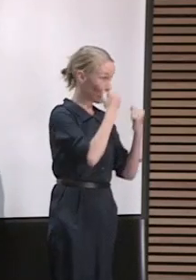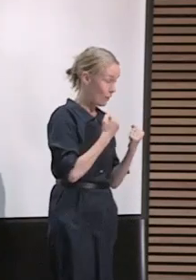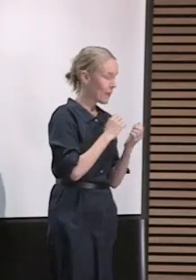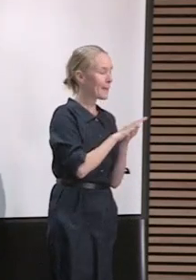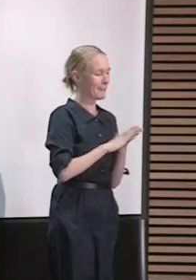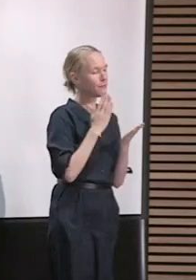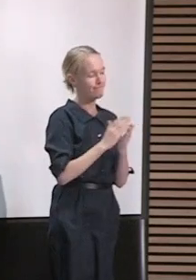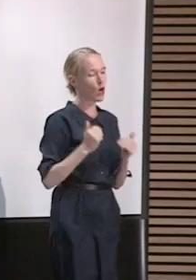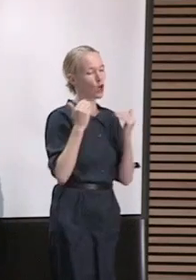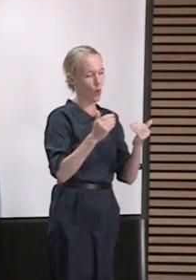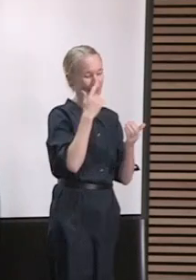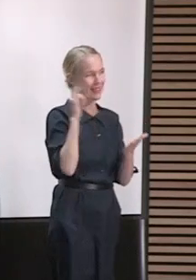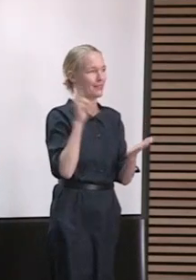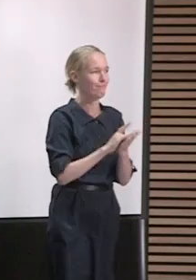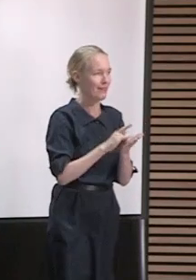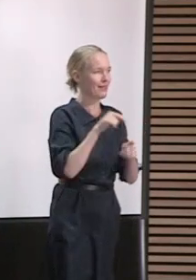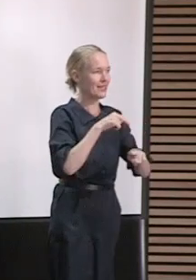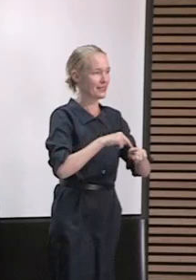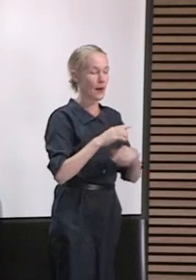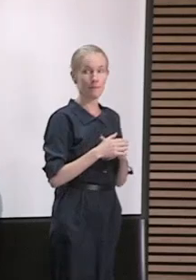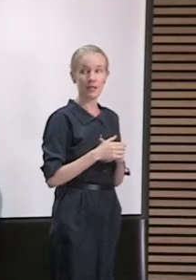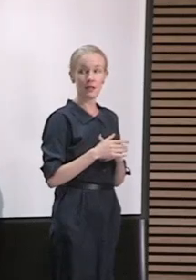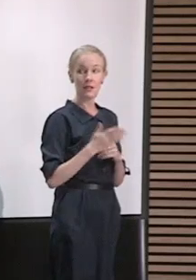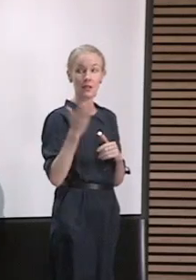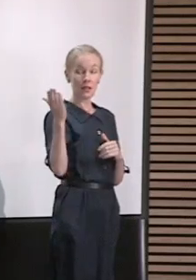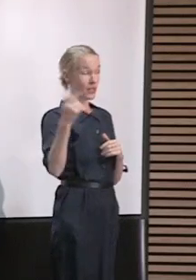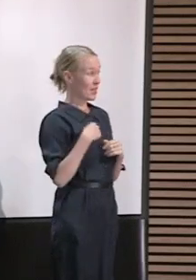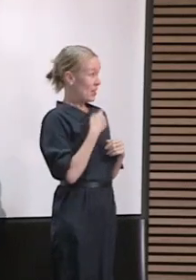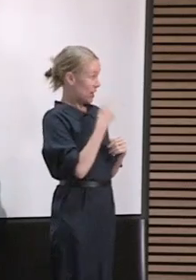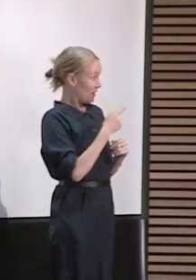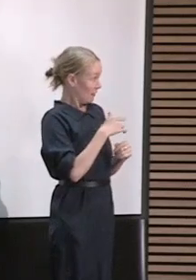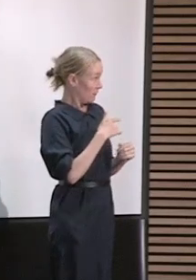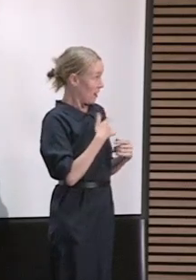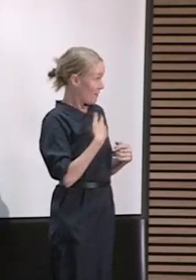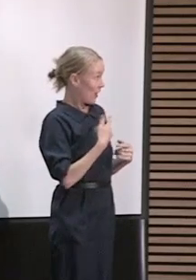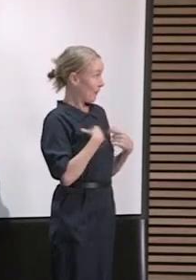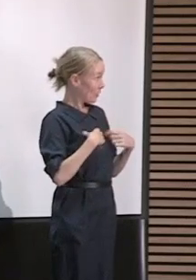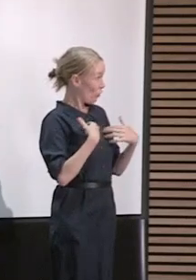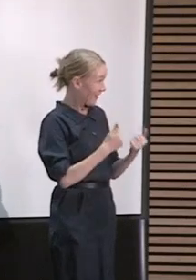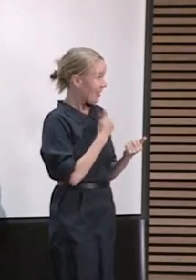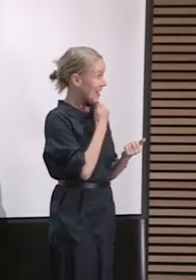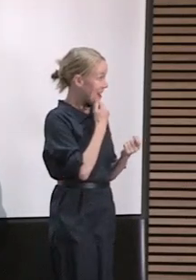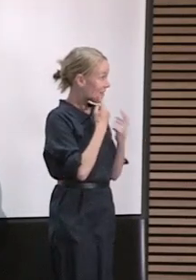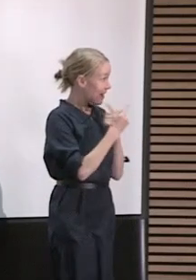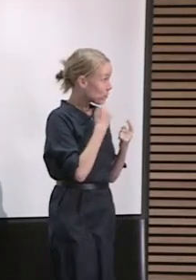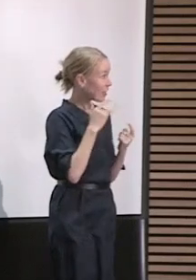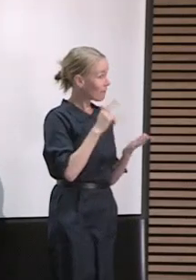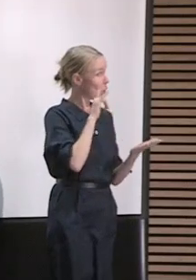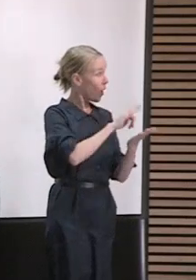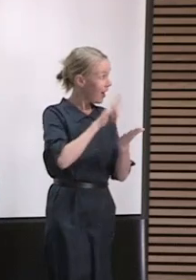previously under Alert Level 3. And they were able to get an exemption to support that decision.